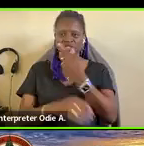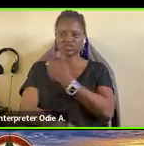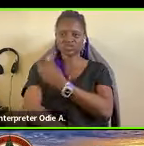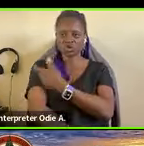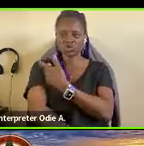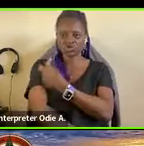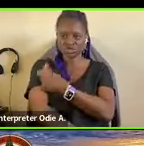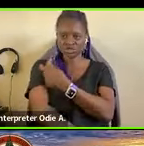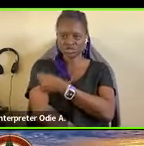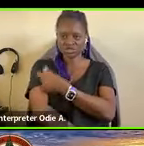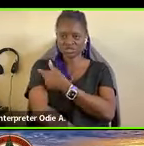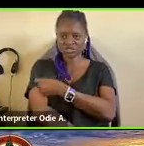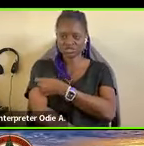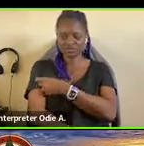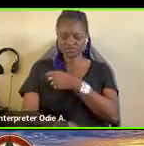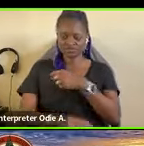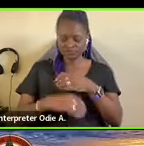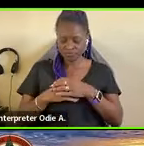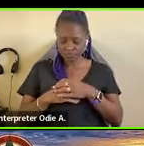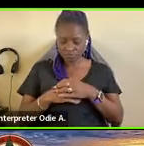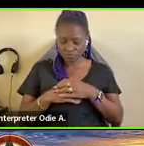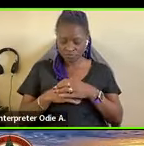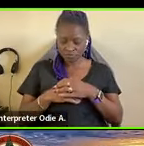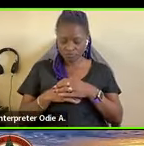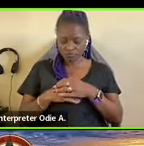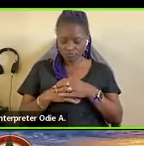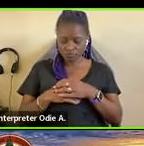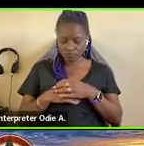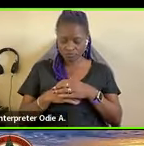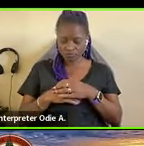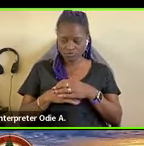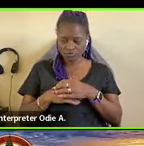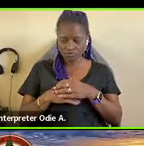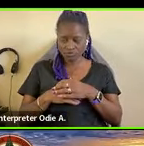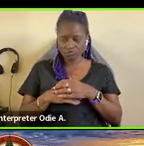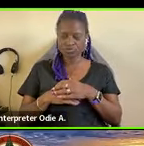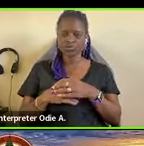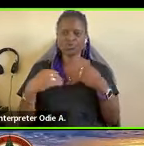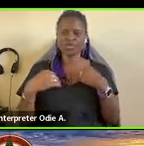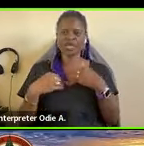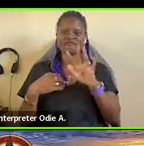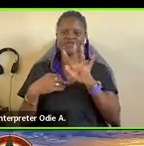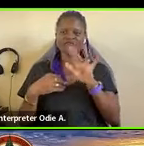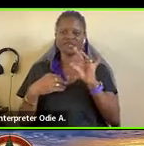At this point, and I should add up to 58 counties in the state of California, we